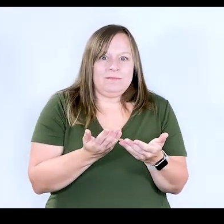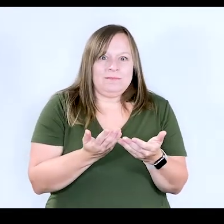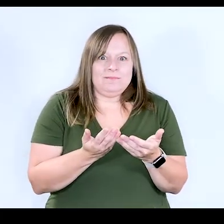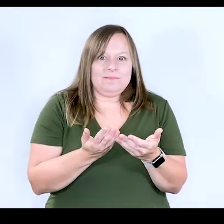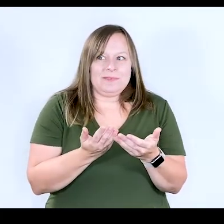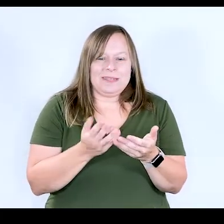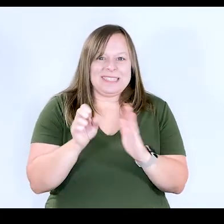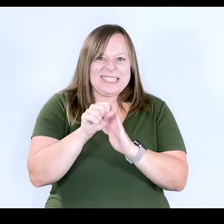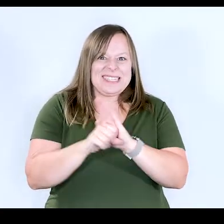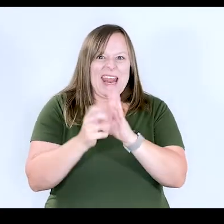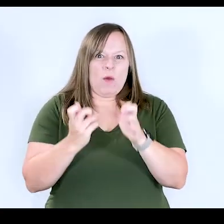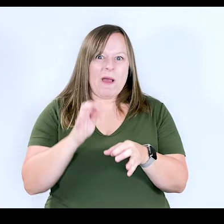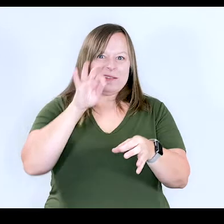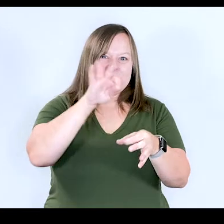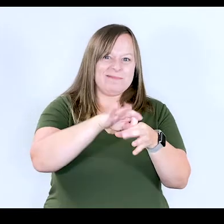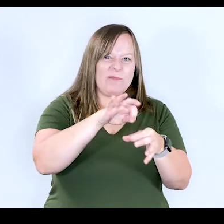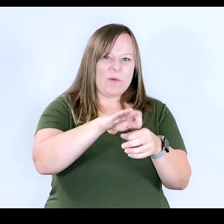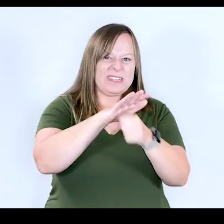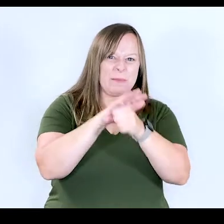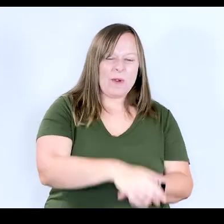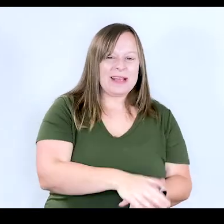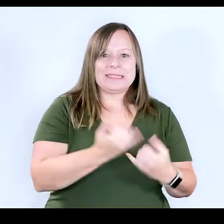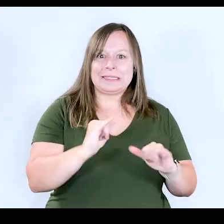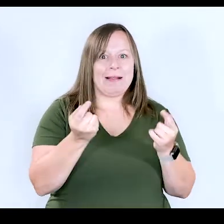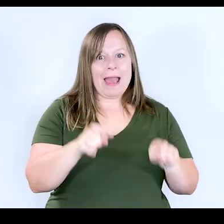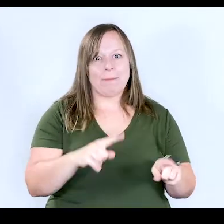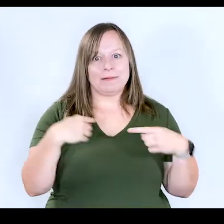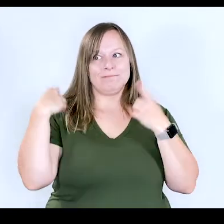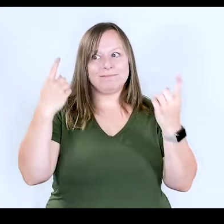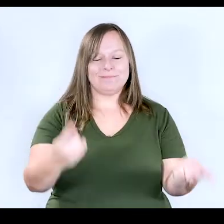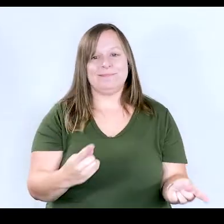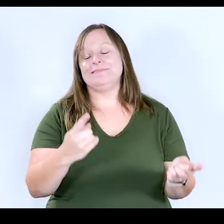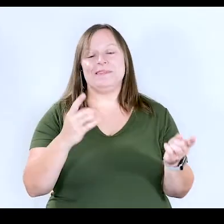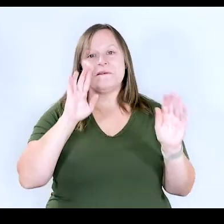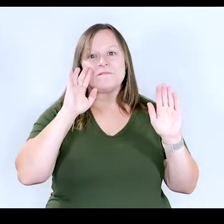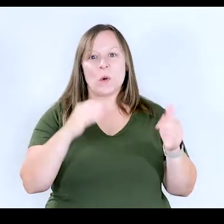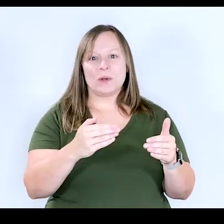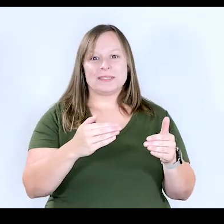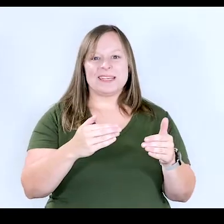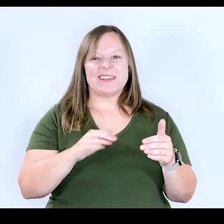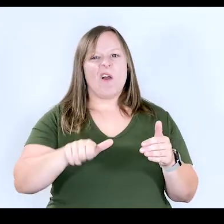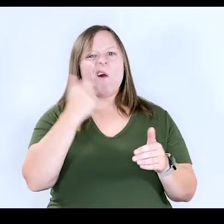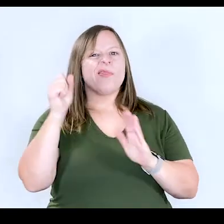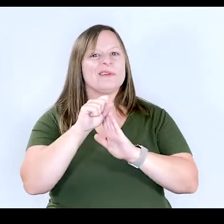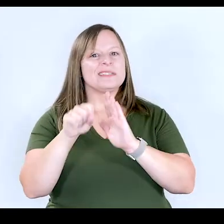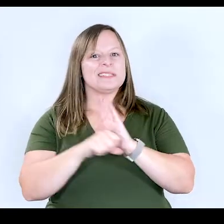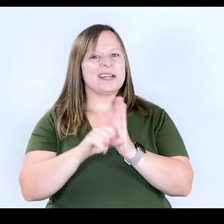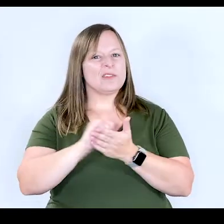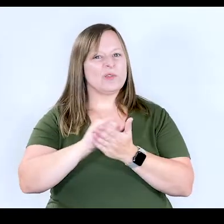to suppress their vote currently. This is still happening. This is still a lot of focus on other states in the US,